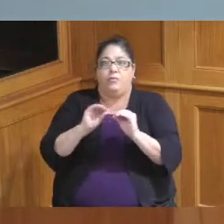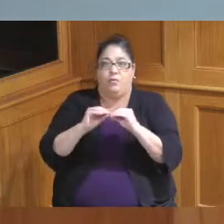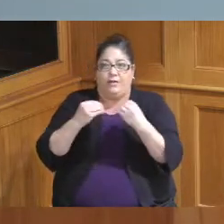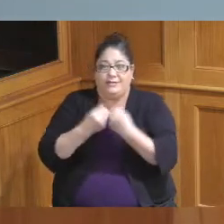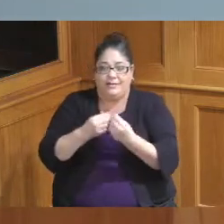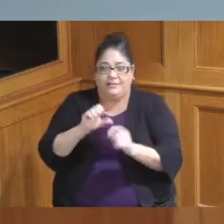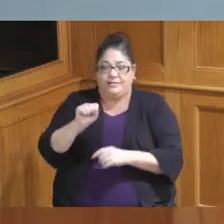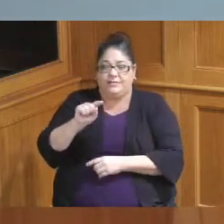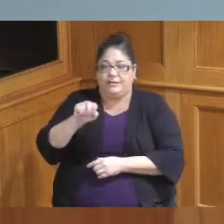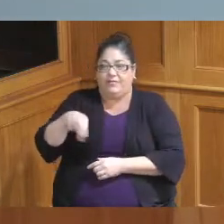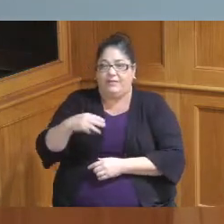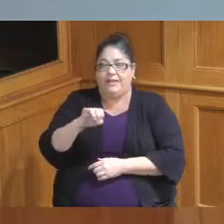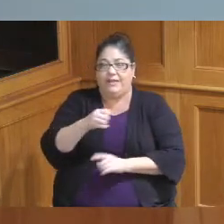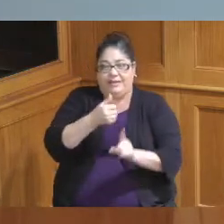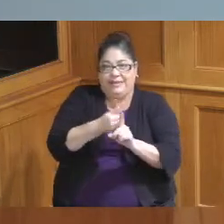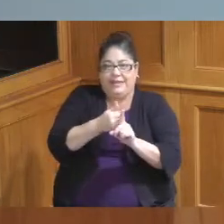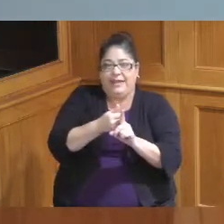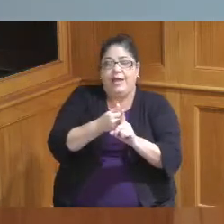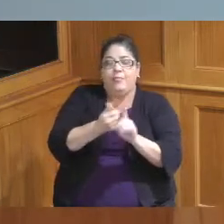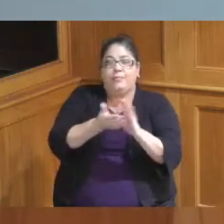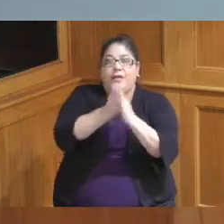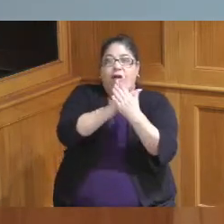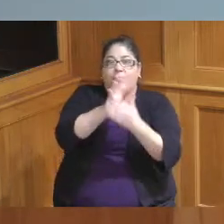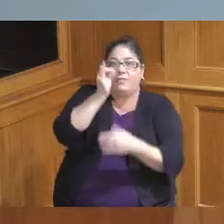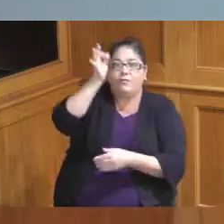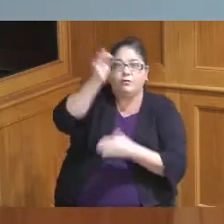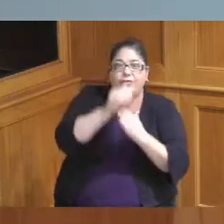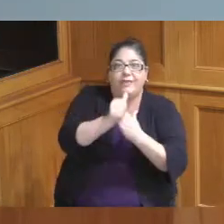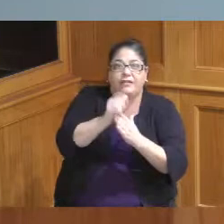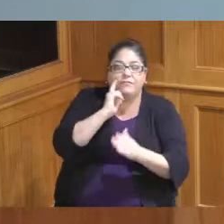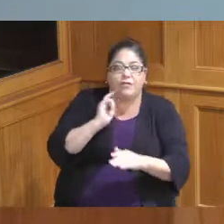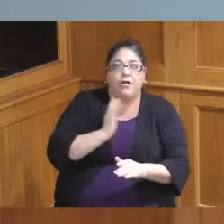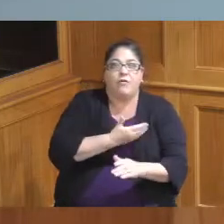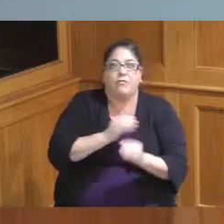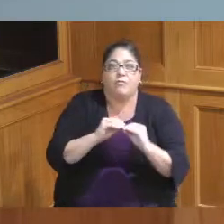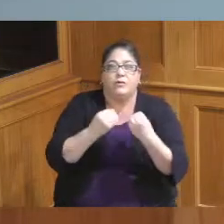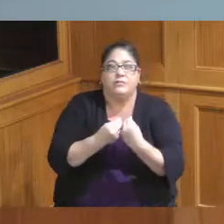exactly that she's the future of the organization I also have with me Amanda Snider who is our